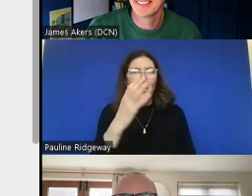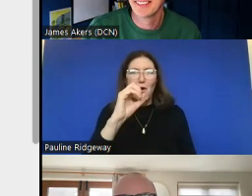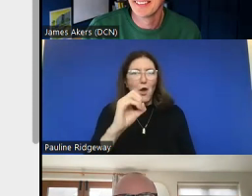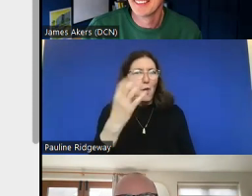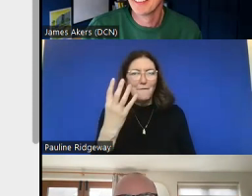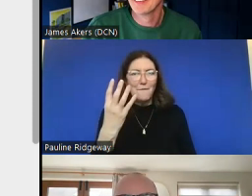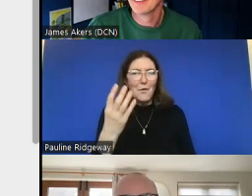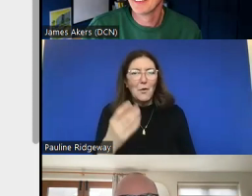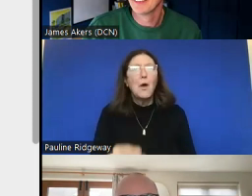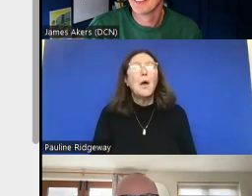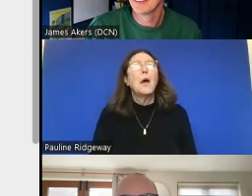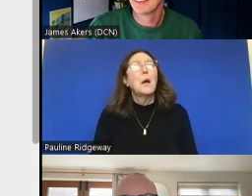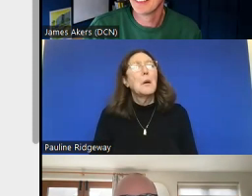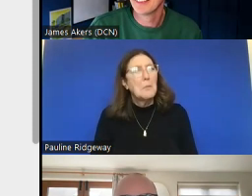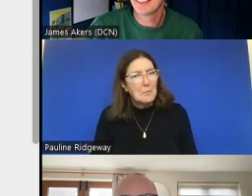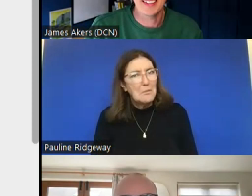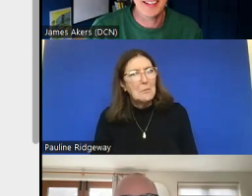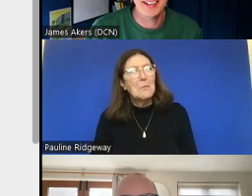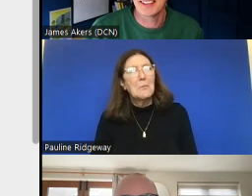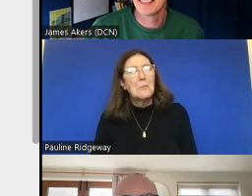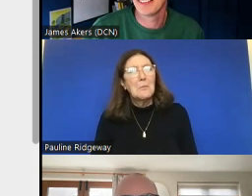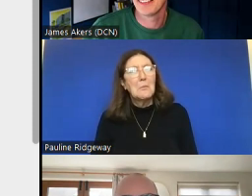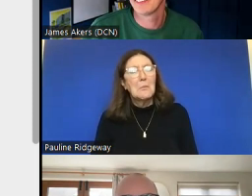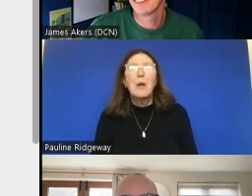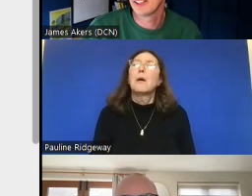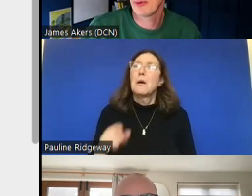That might need further investigation. -Yes.